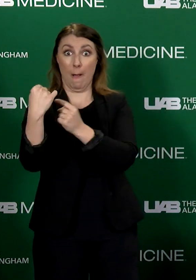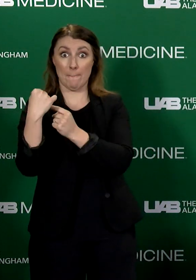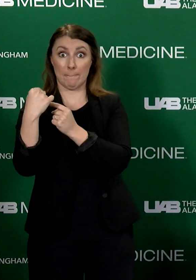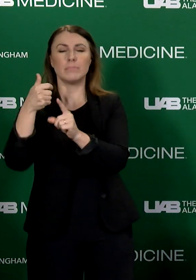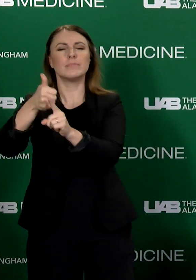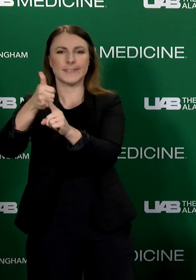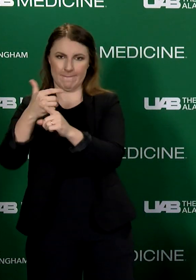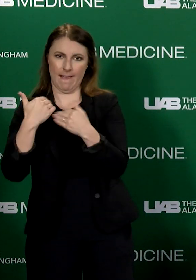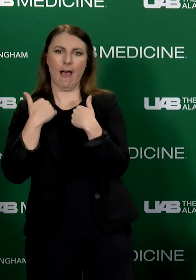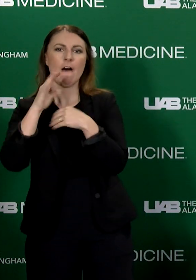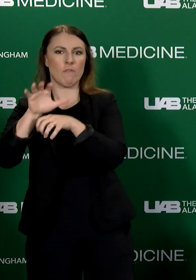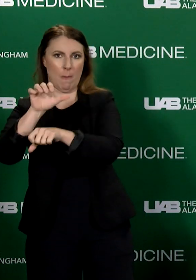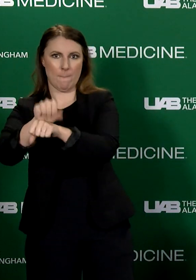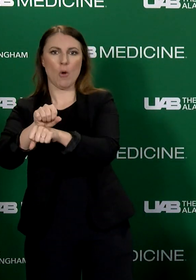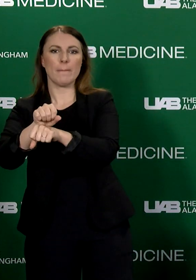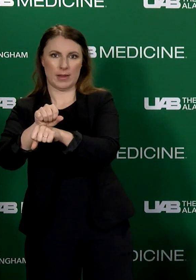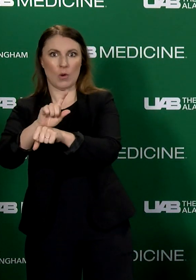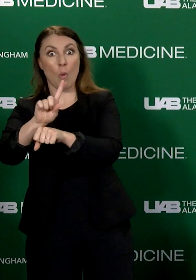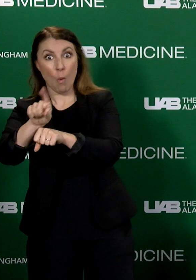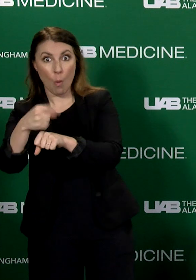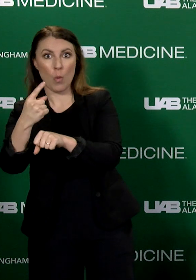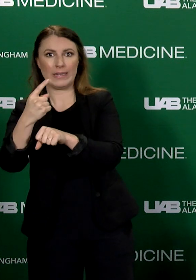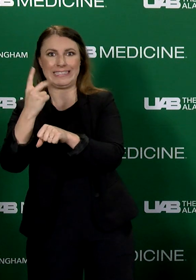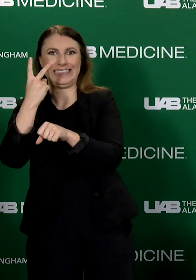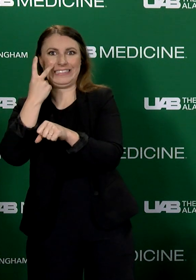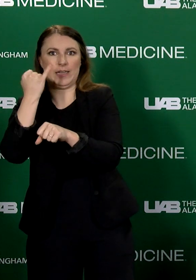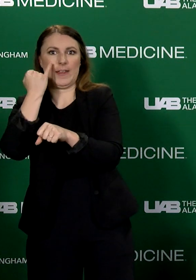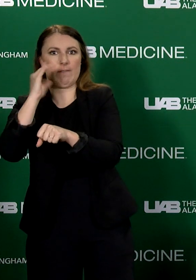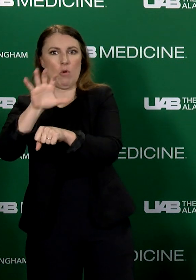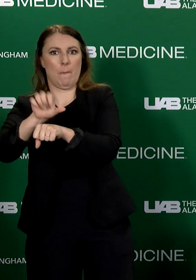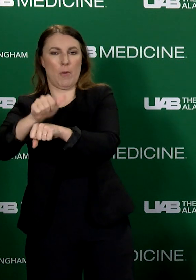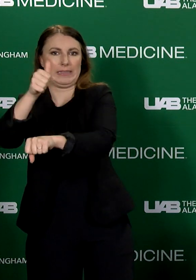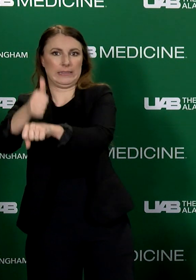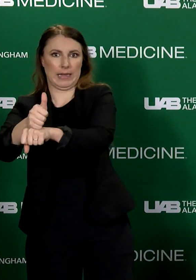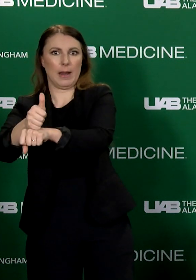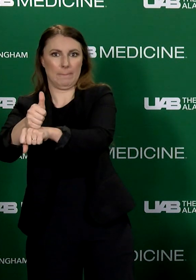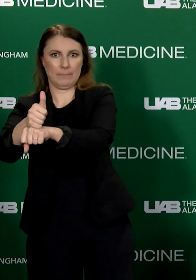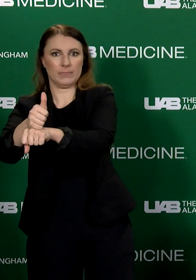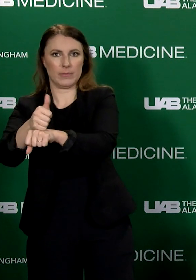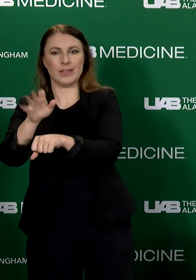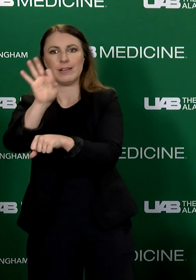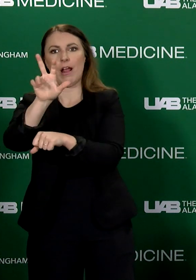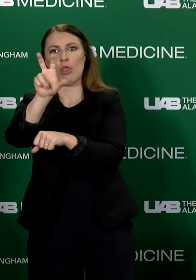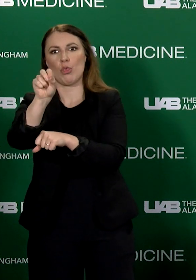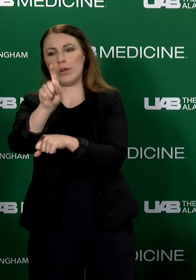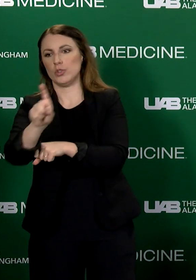appointment and will only be seen by appointment 9:00 a.m. to 1:30 p.m. seven